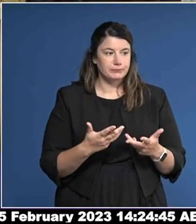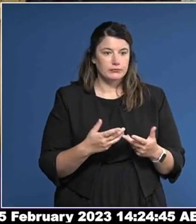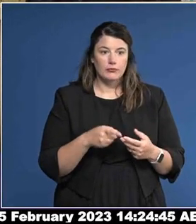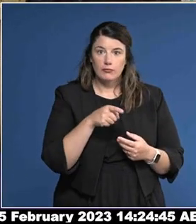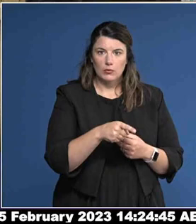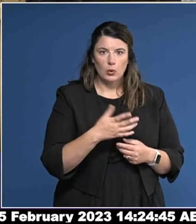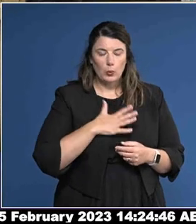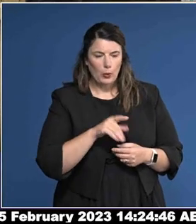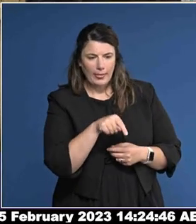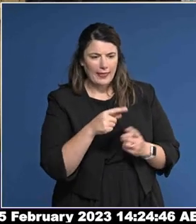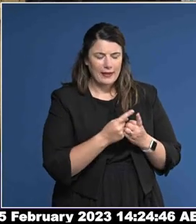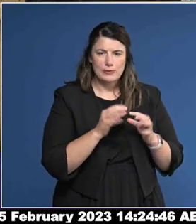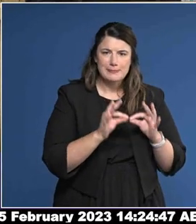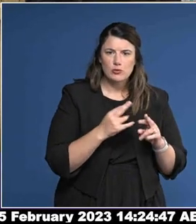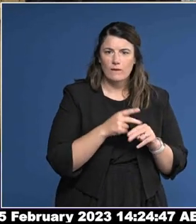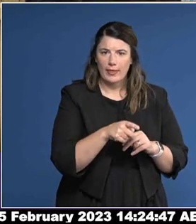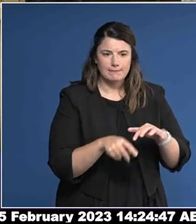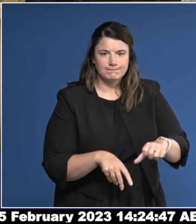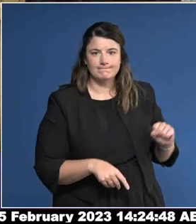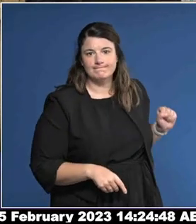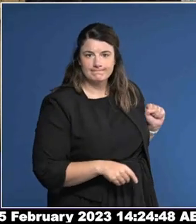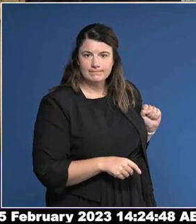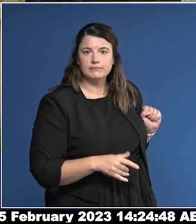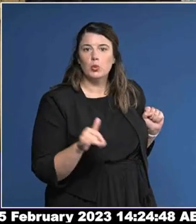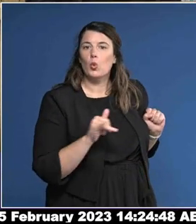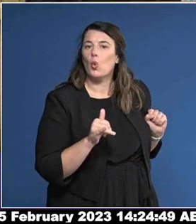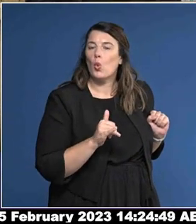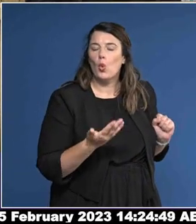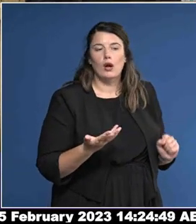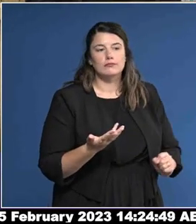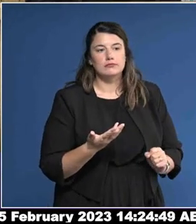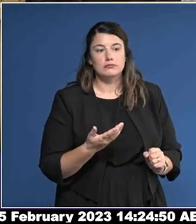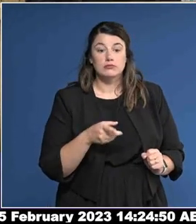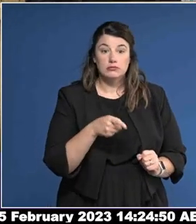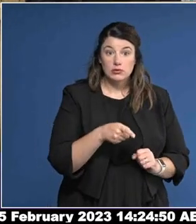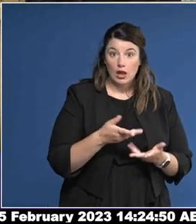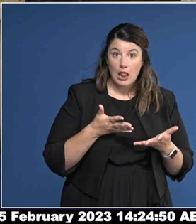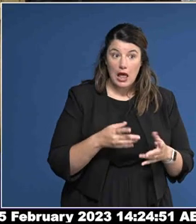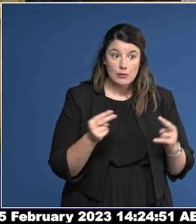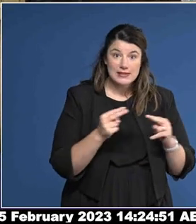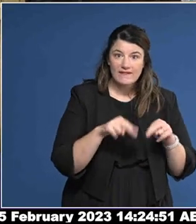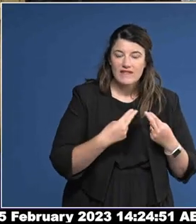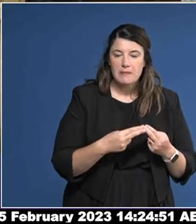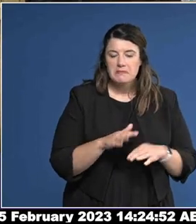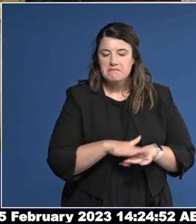individual or making decisions about that individual in terms of them not being allowed to see their family member if they don't clean their room.